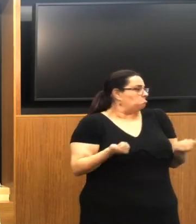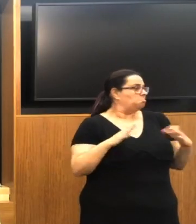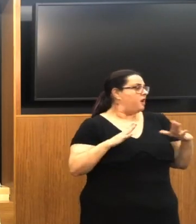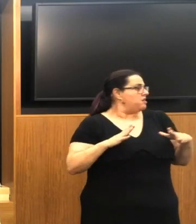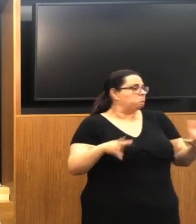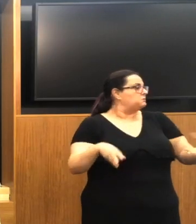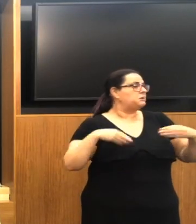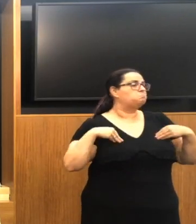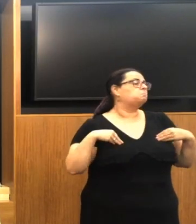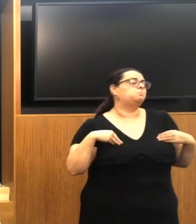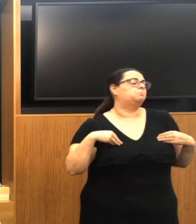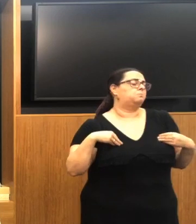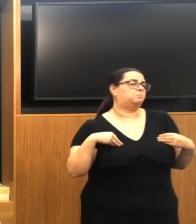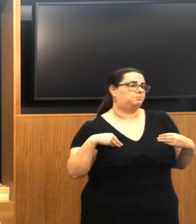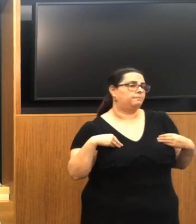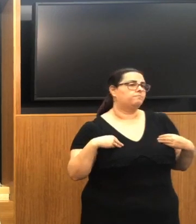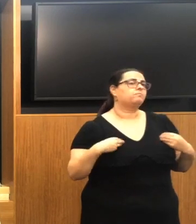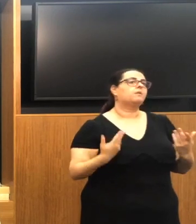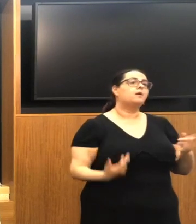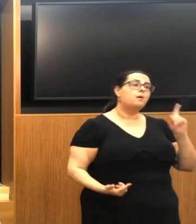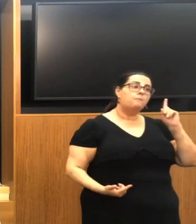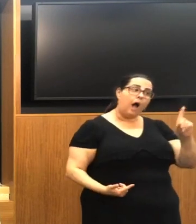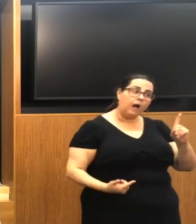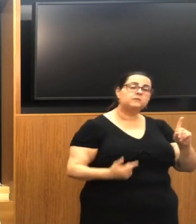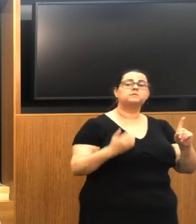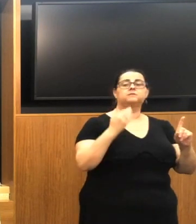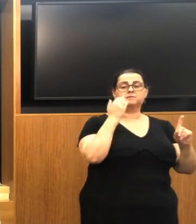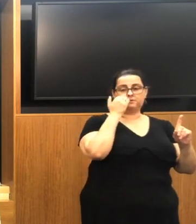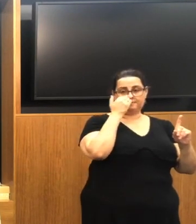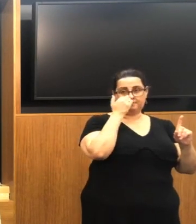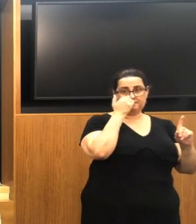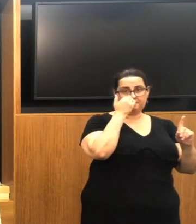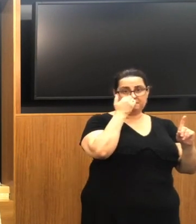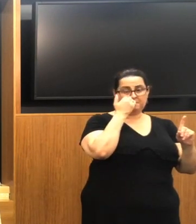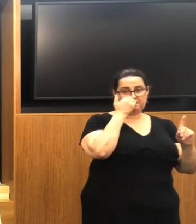And, but of course, there are some facts that I have